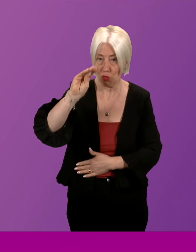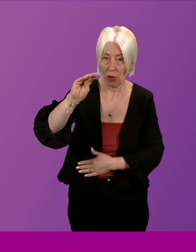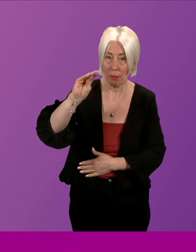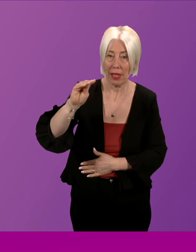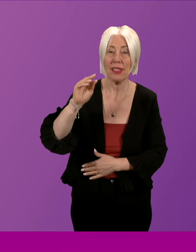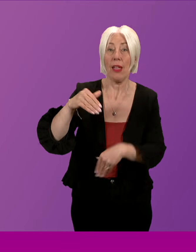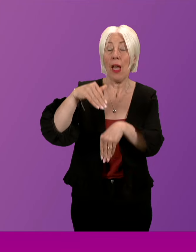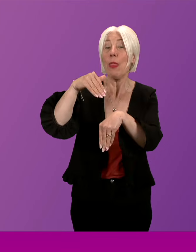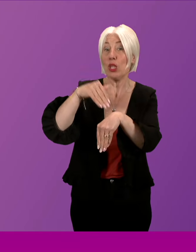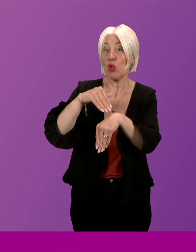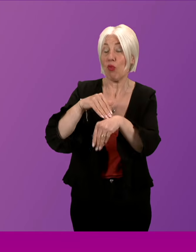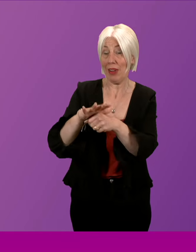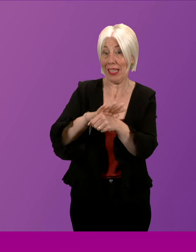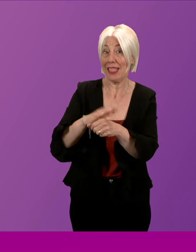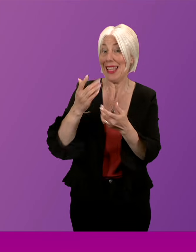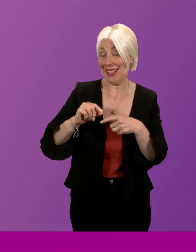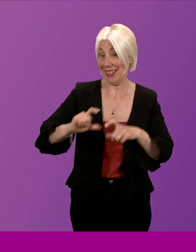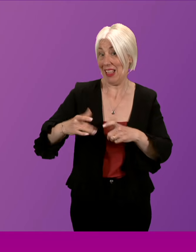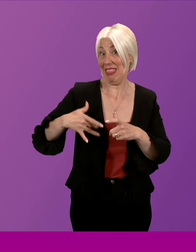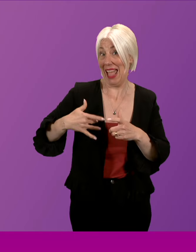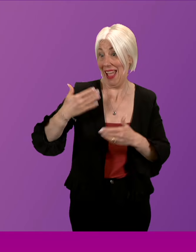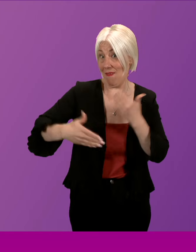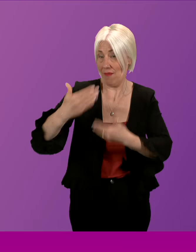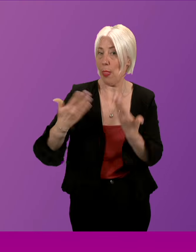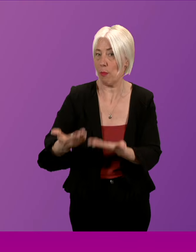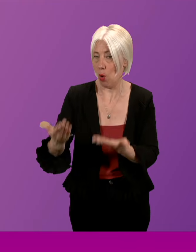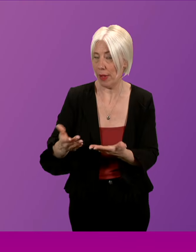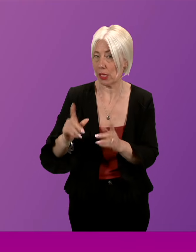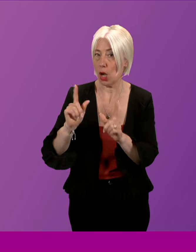case in question remains active and the sub judice rule is engaged. He should please refrain from